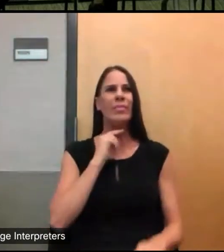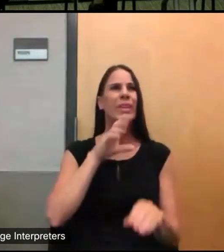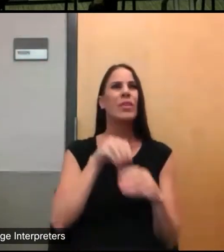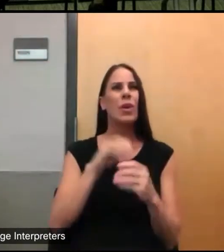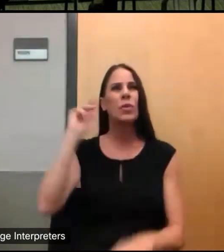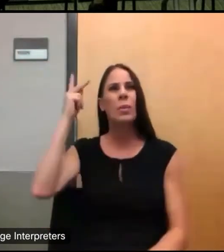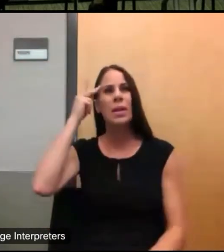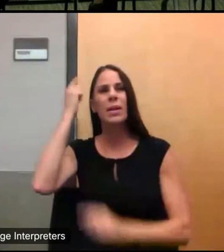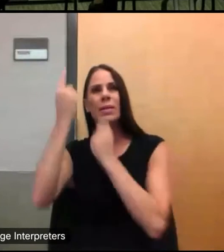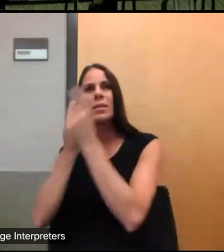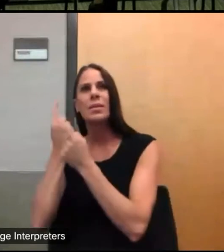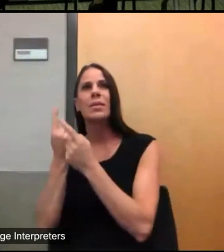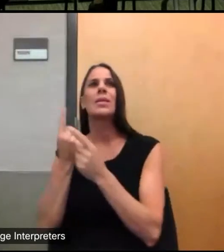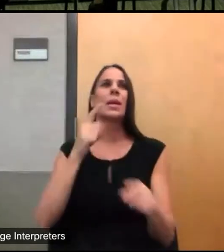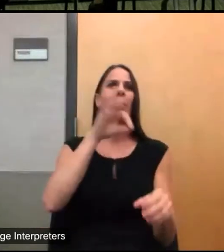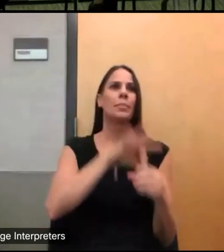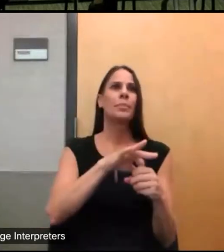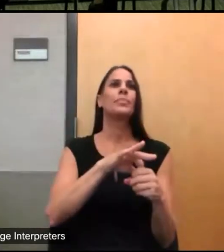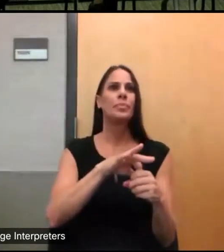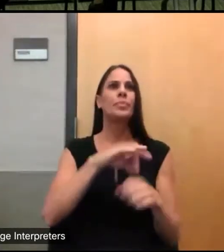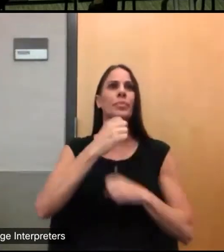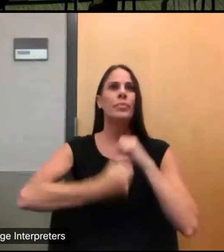at the national level. And so much of what happens when you're in a. you're in a